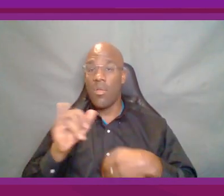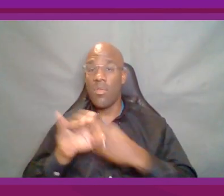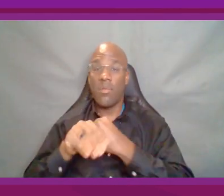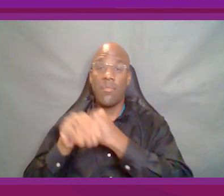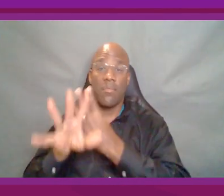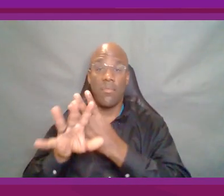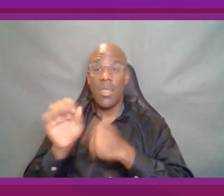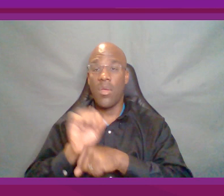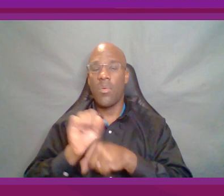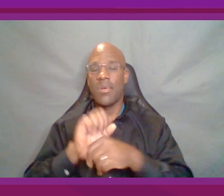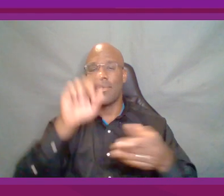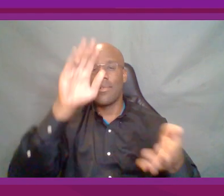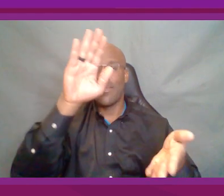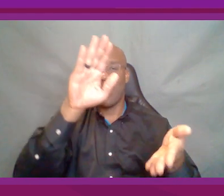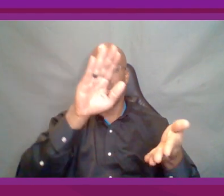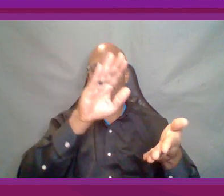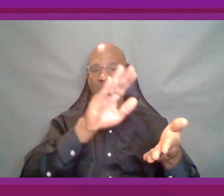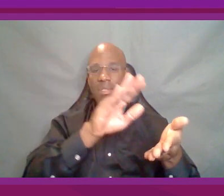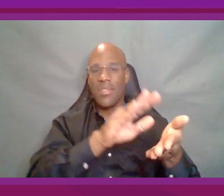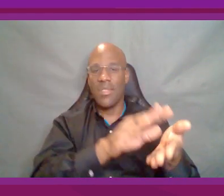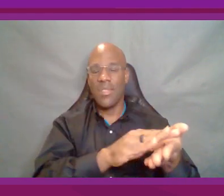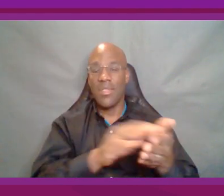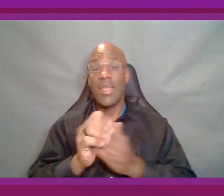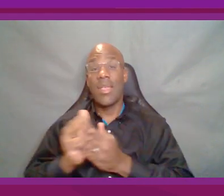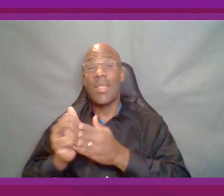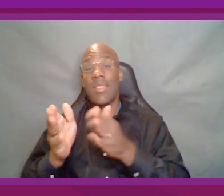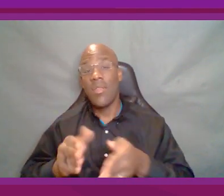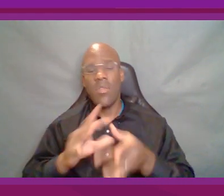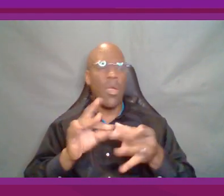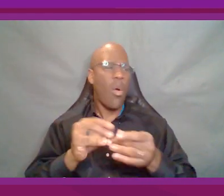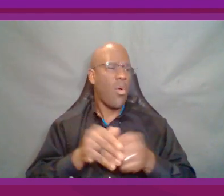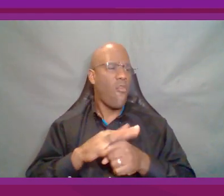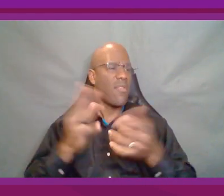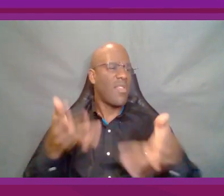are starting to be rolled back, and you know, we have leaders saying that the pandemic is over.